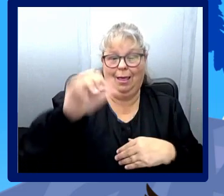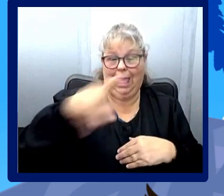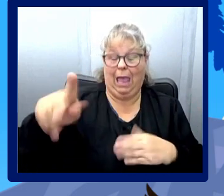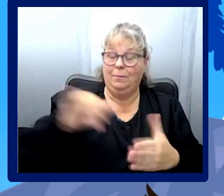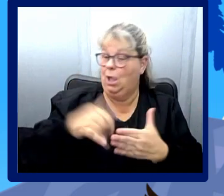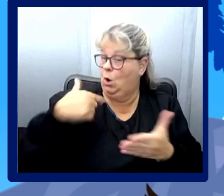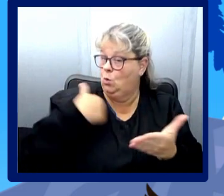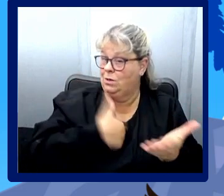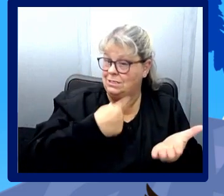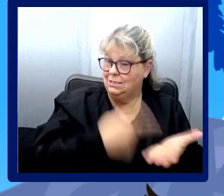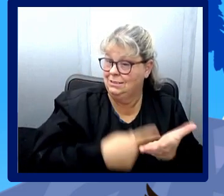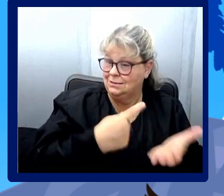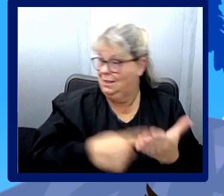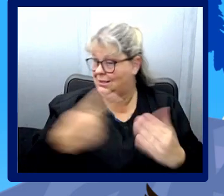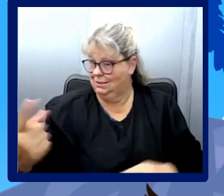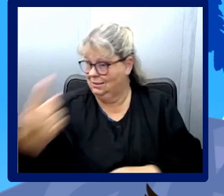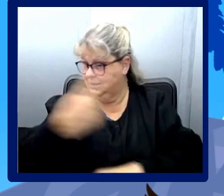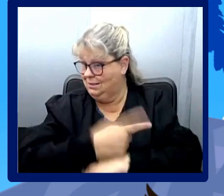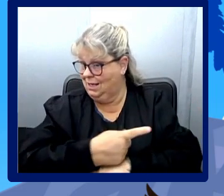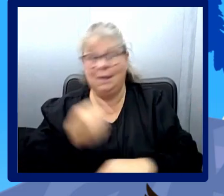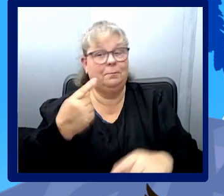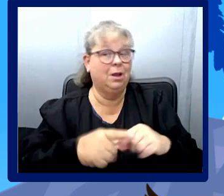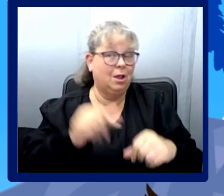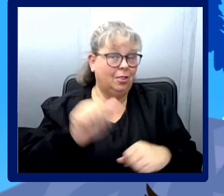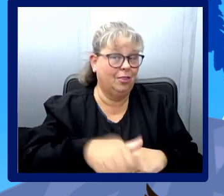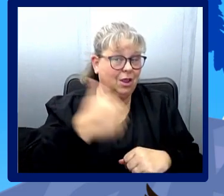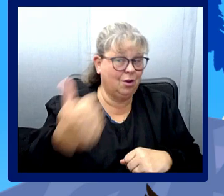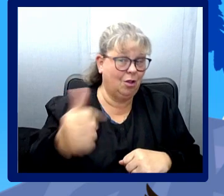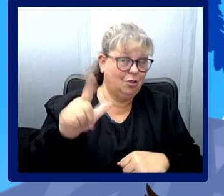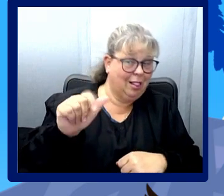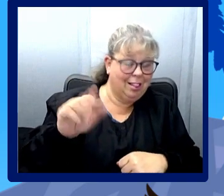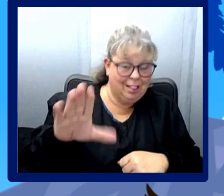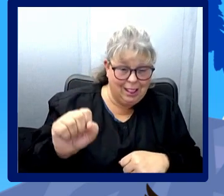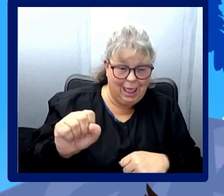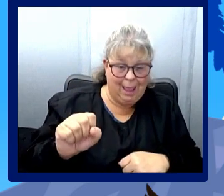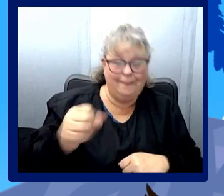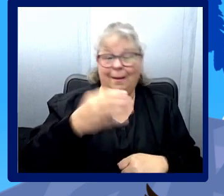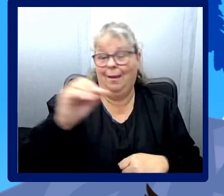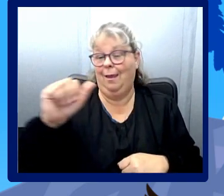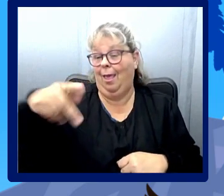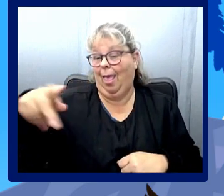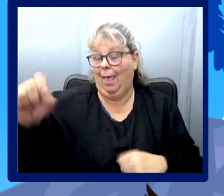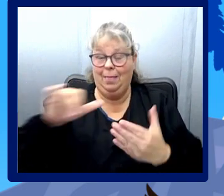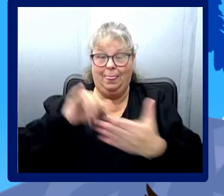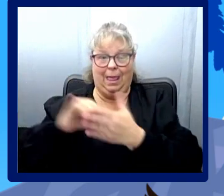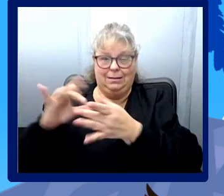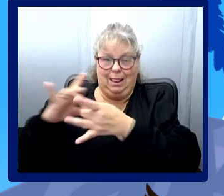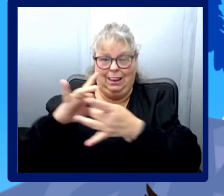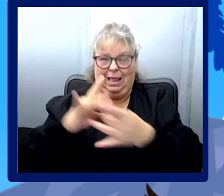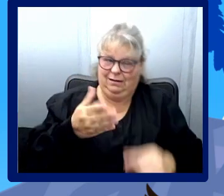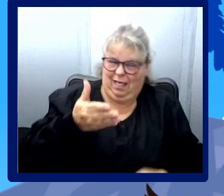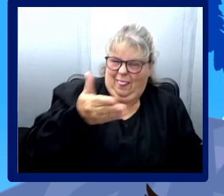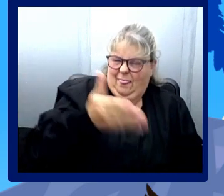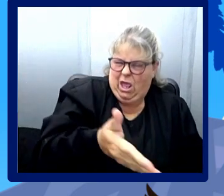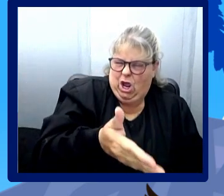And don't forget to follow Salesforce Labs on Twitter and participate in that great sweepstakes for the Labs branded bike.